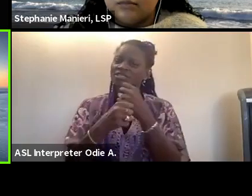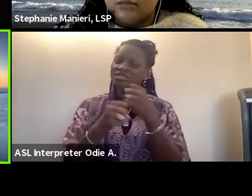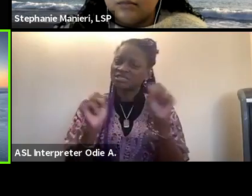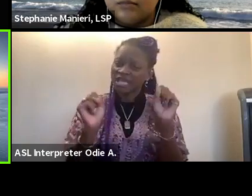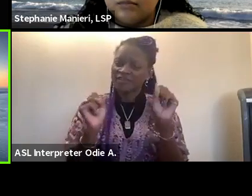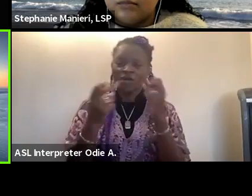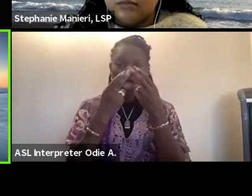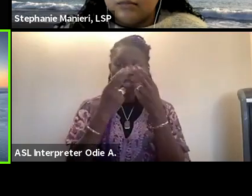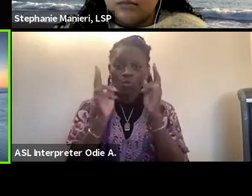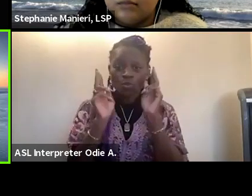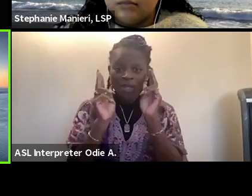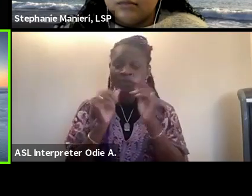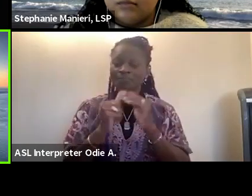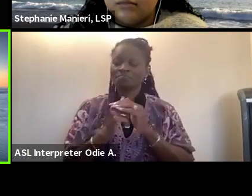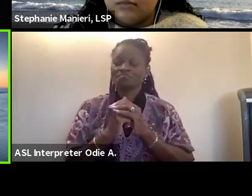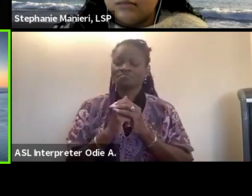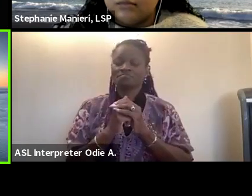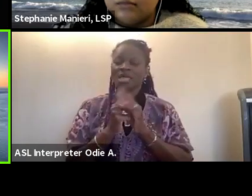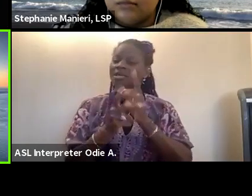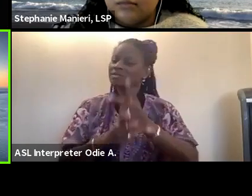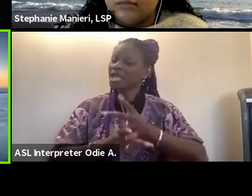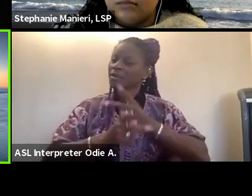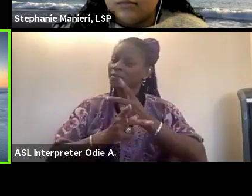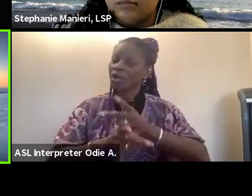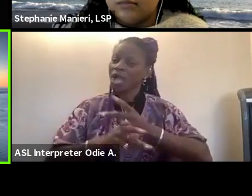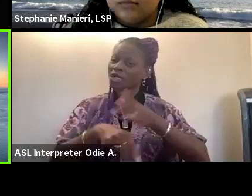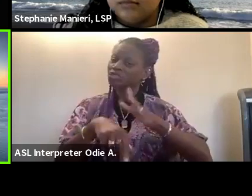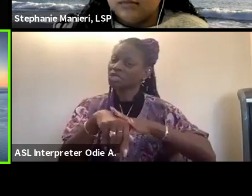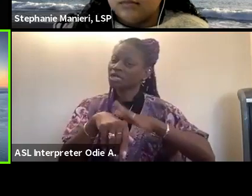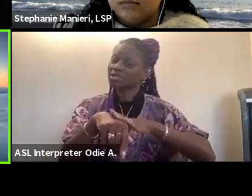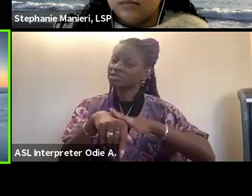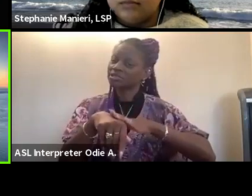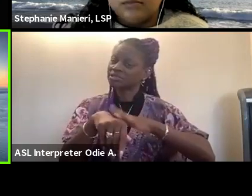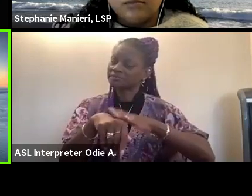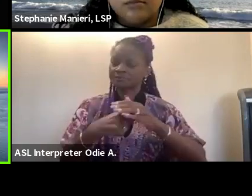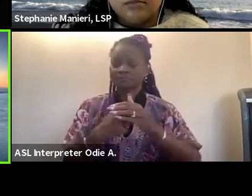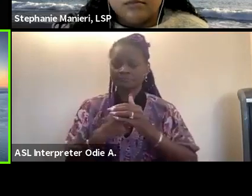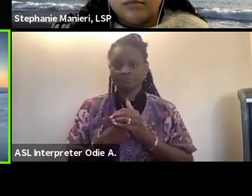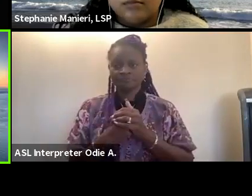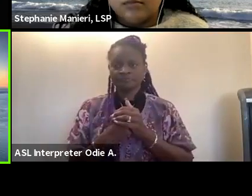and taking precautions while still enjoying the festivities. As you recall last year,